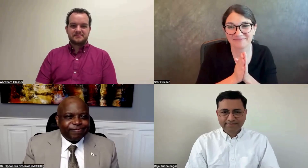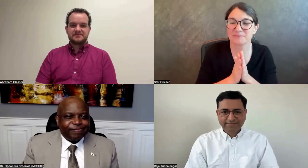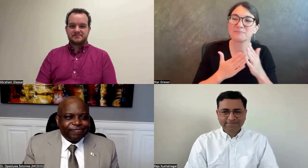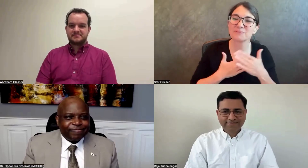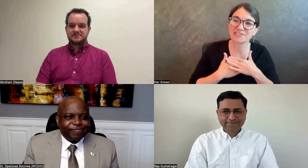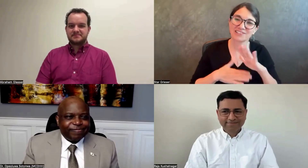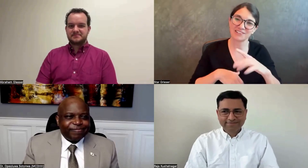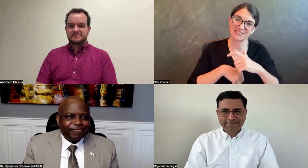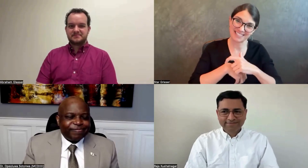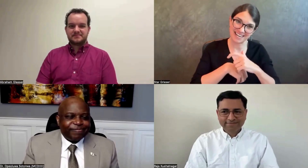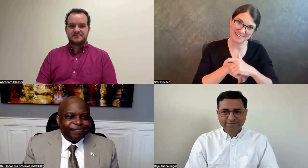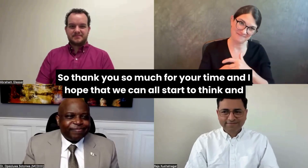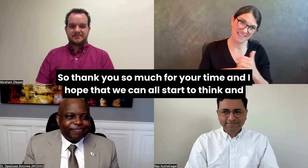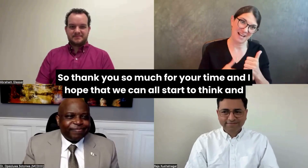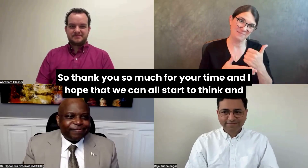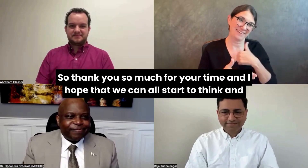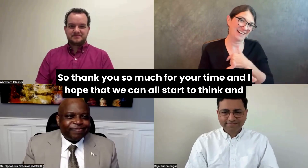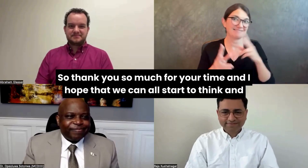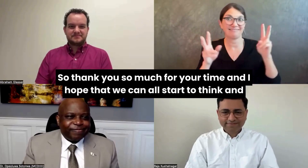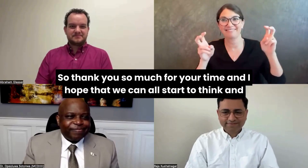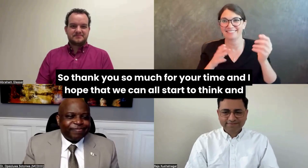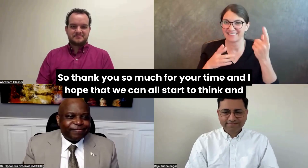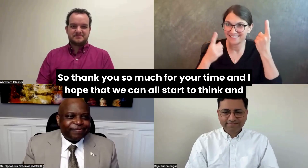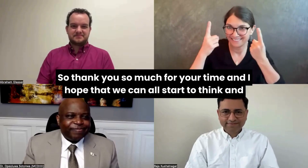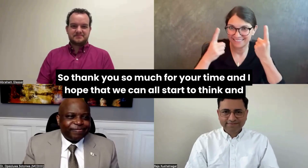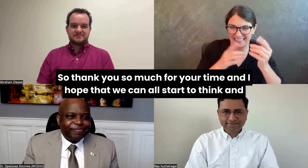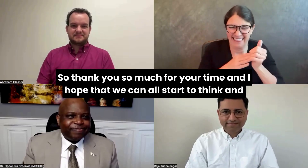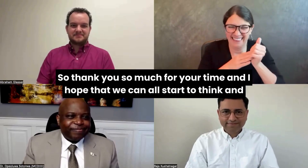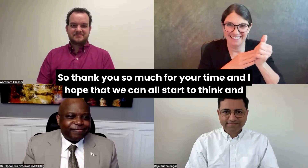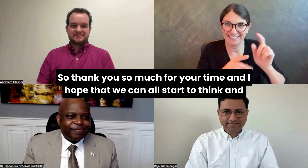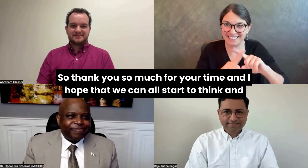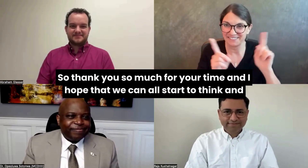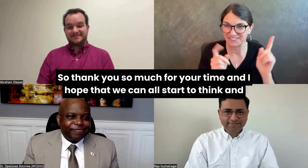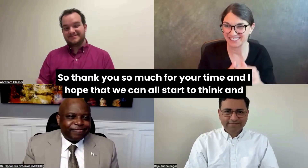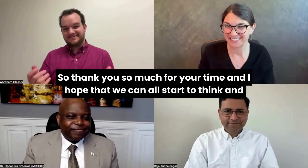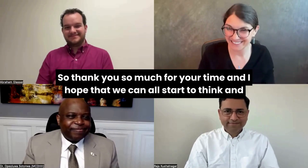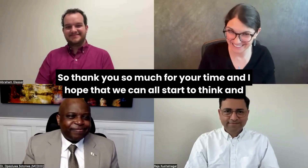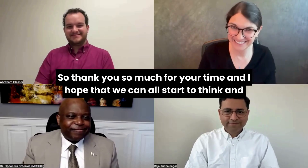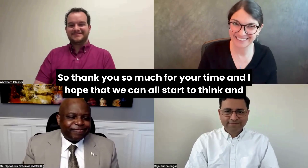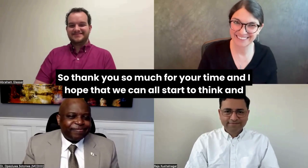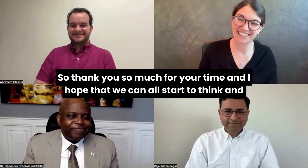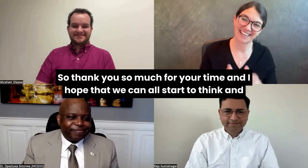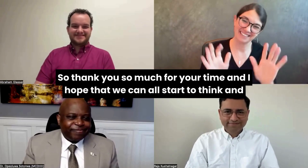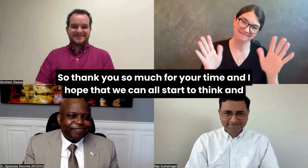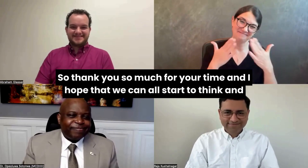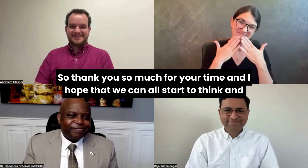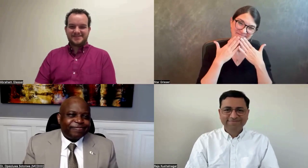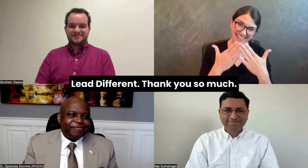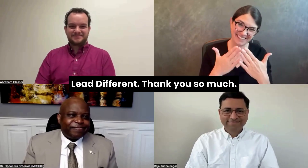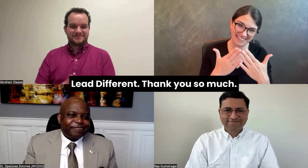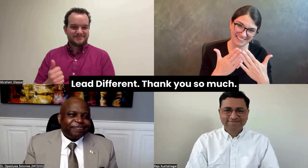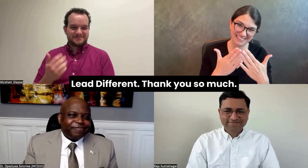So thank you so much for your time and I hope that we can all start to think and Lead Different. Thank you so much.